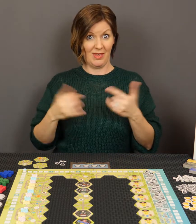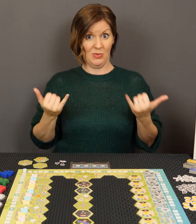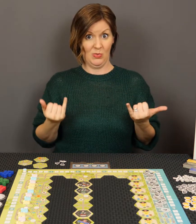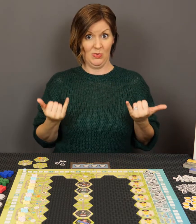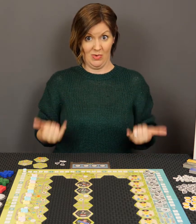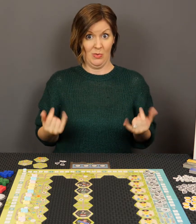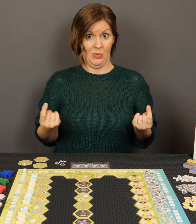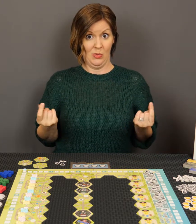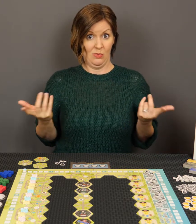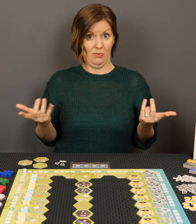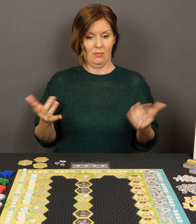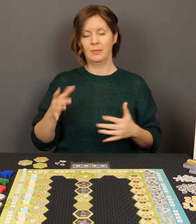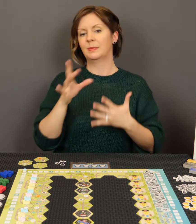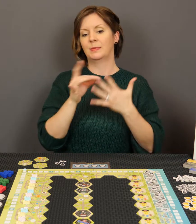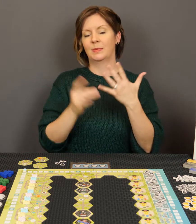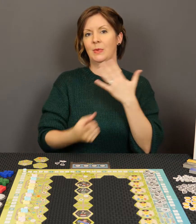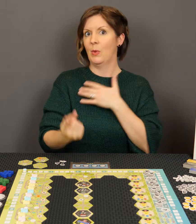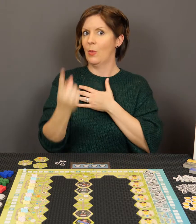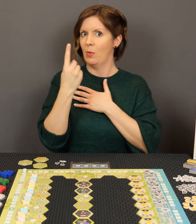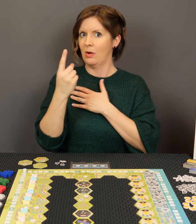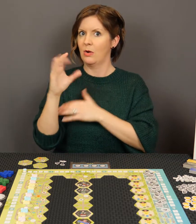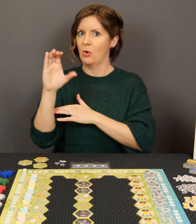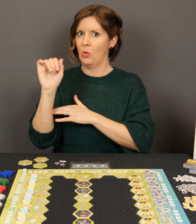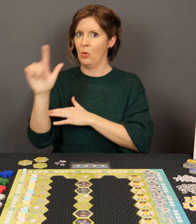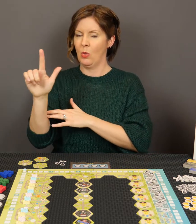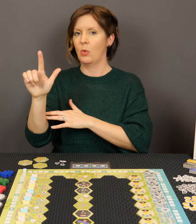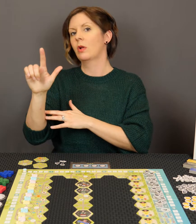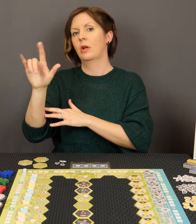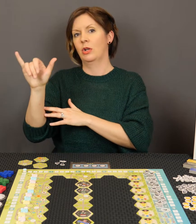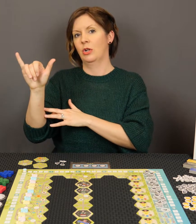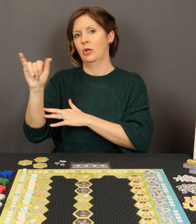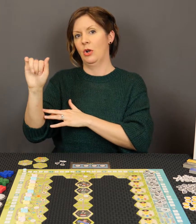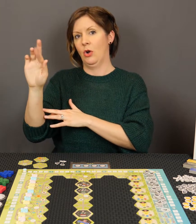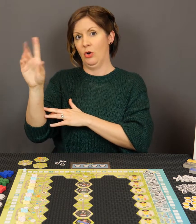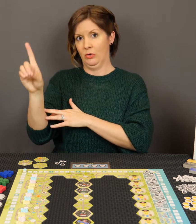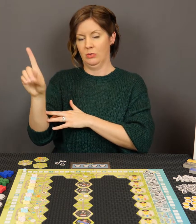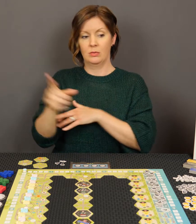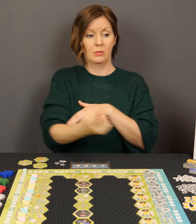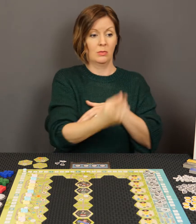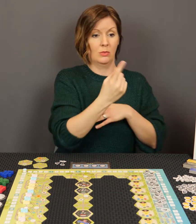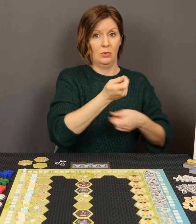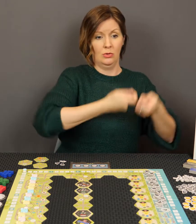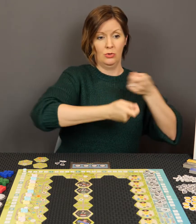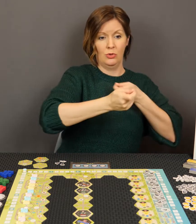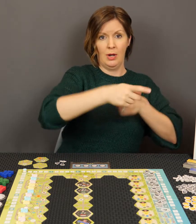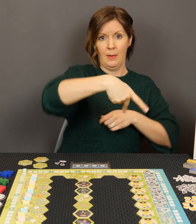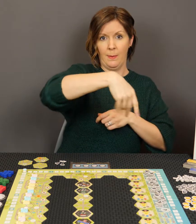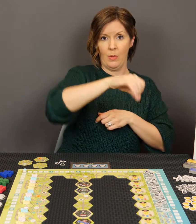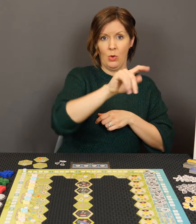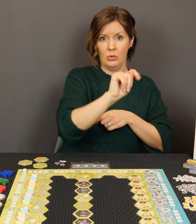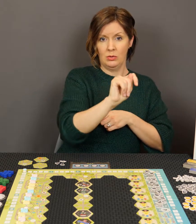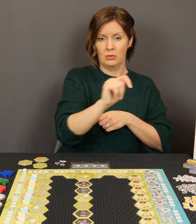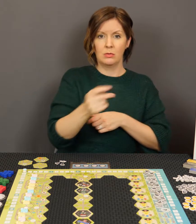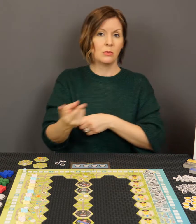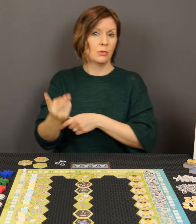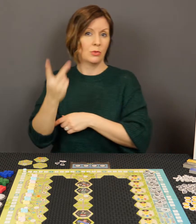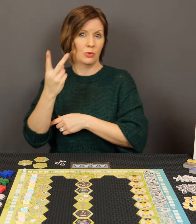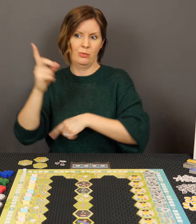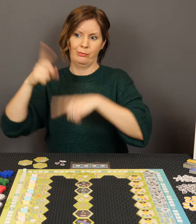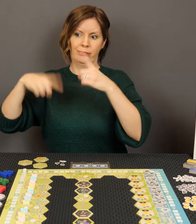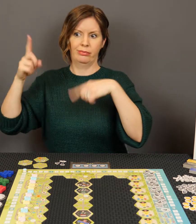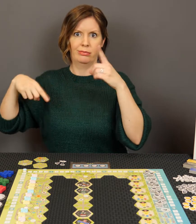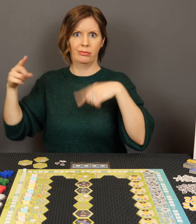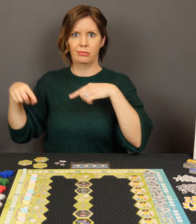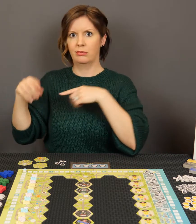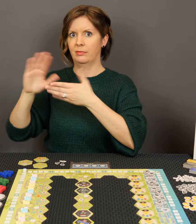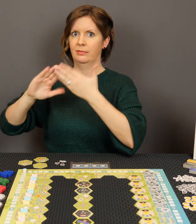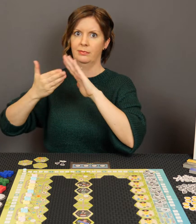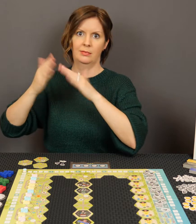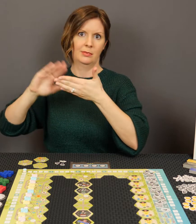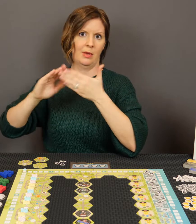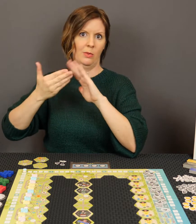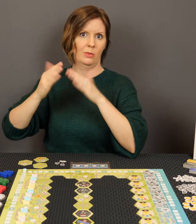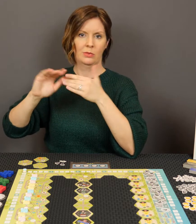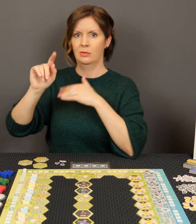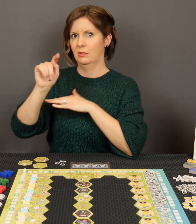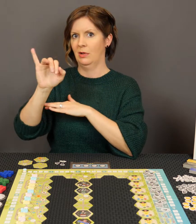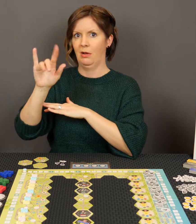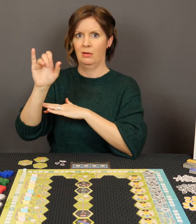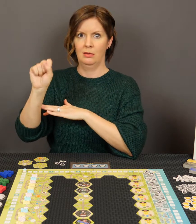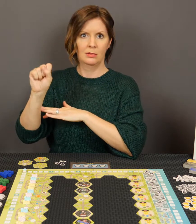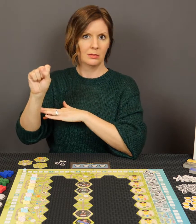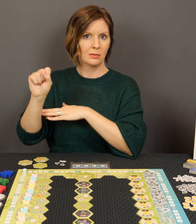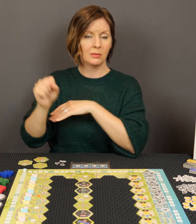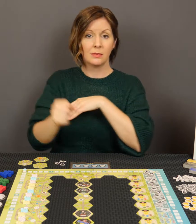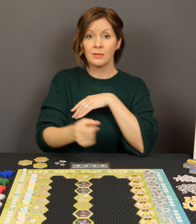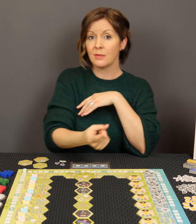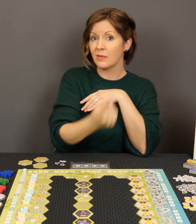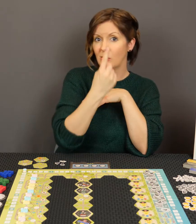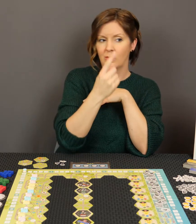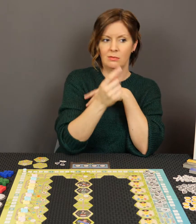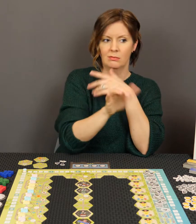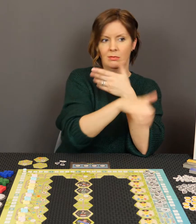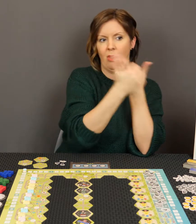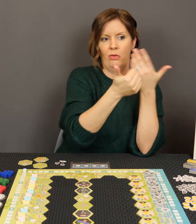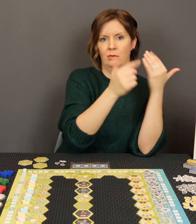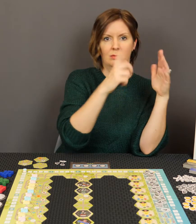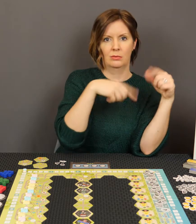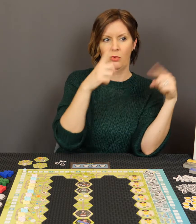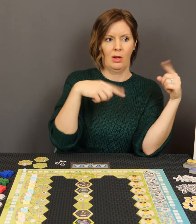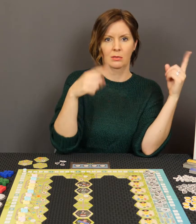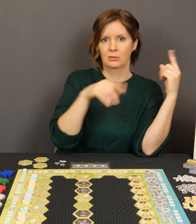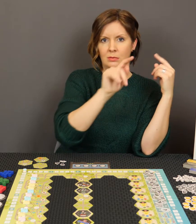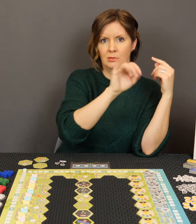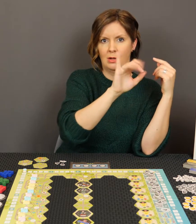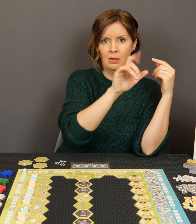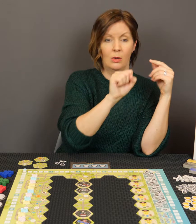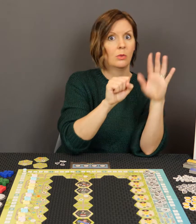Now, you pick 1 coal yard, 1 trading post, 2 random town tiles, 1 other random tile…